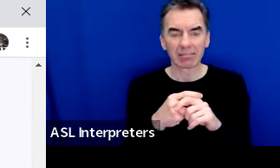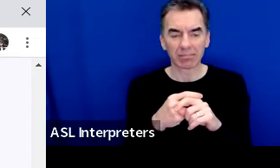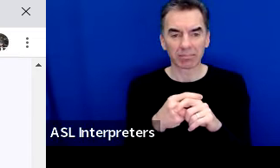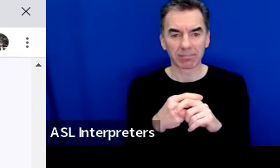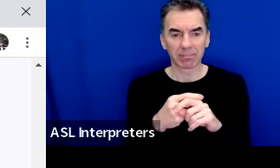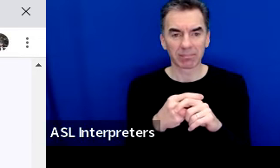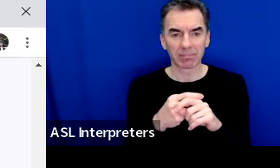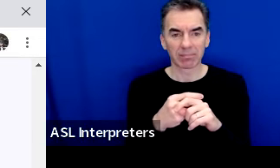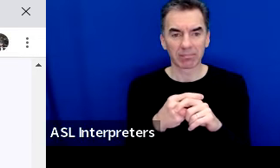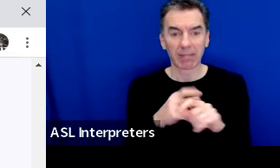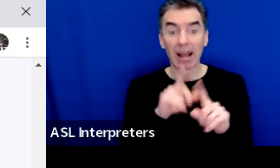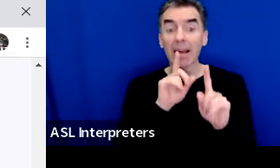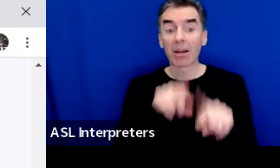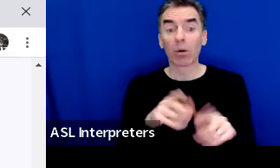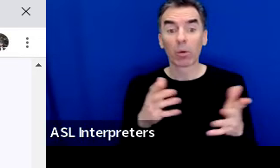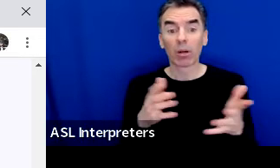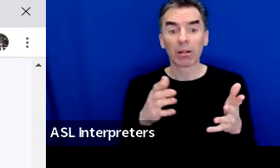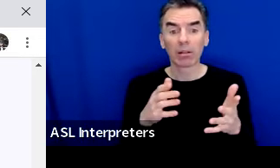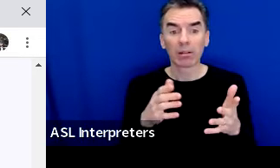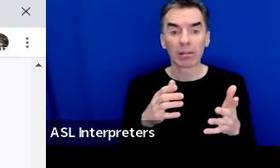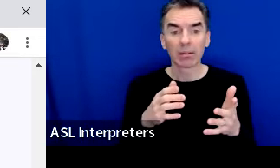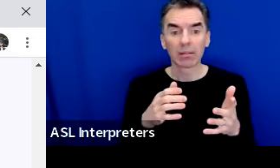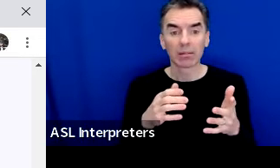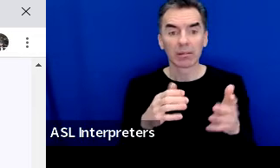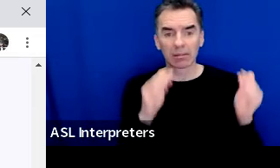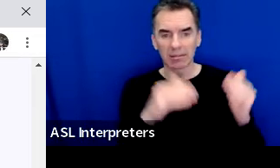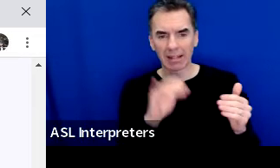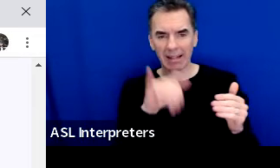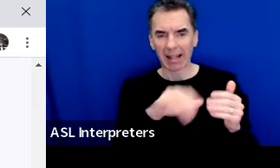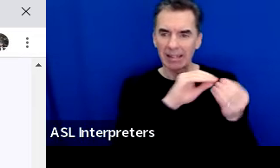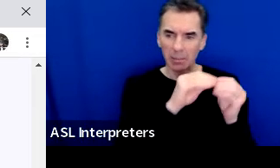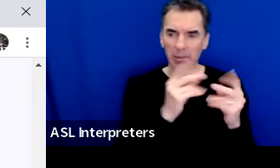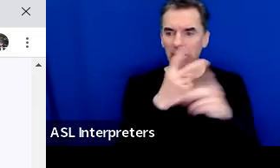And the answer happens to be natural log of the number of times X.